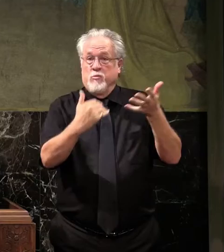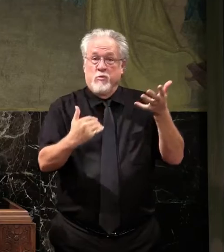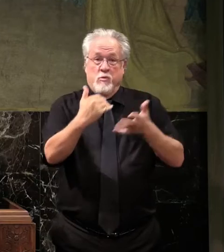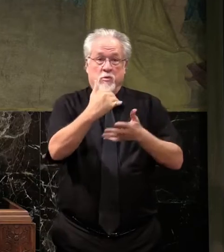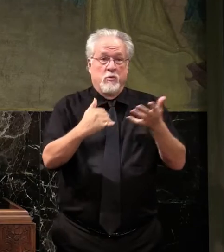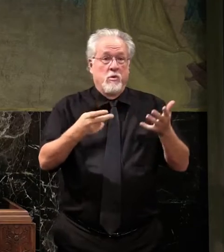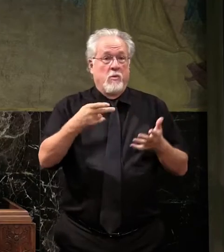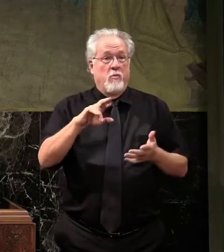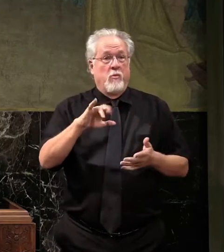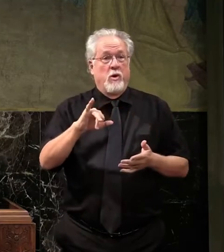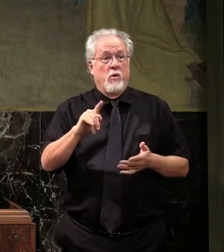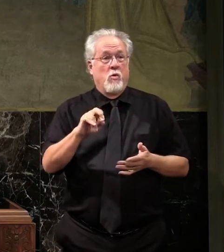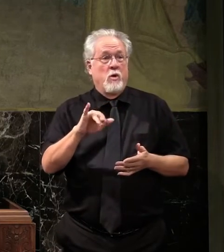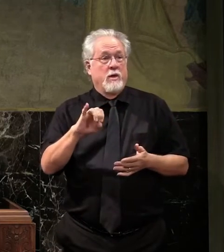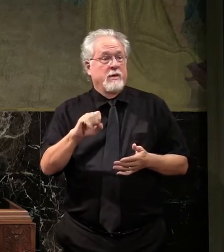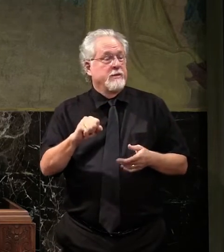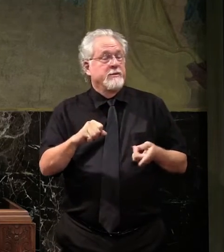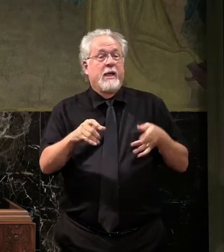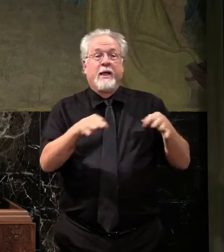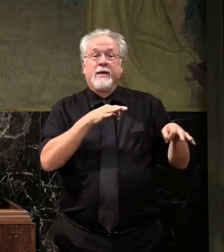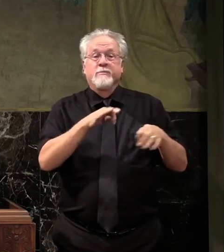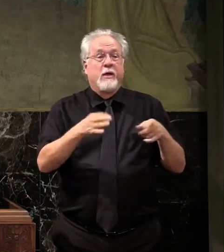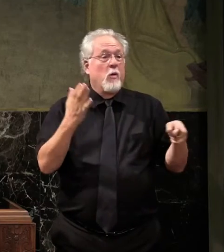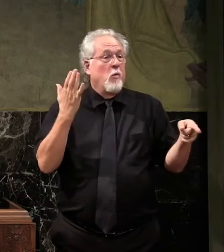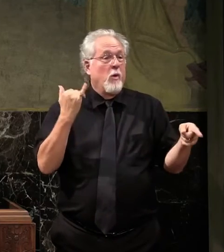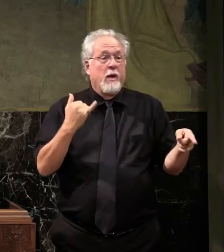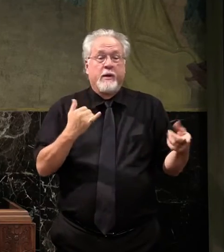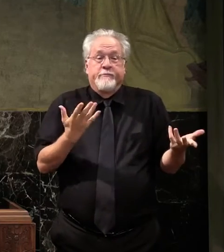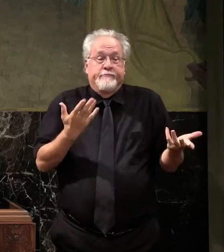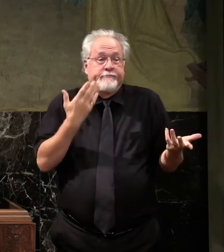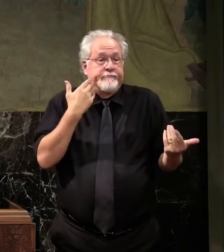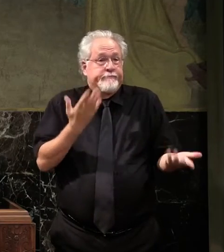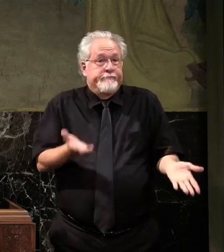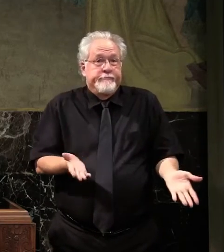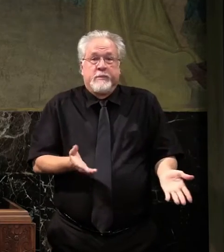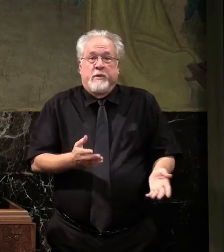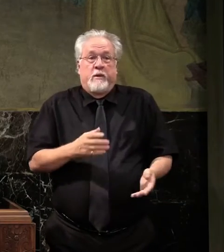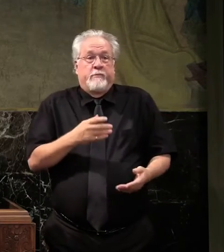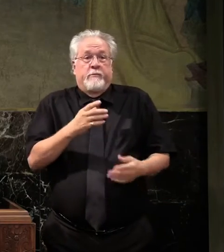can explain their motives. I won't try, it doesn't really matter but I hope the